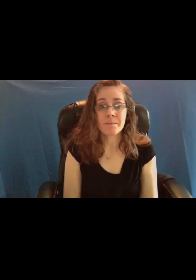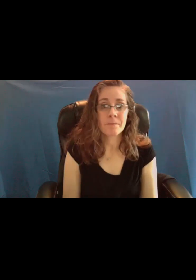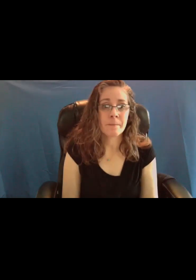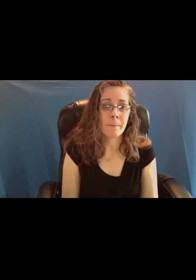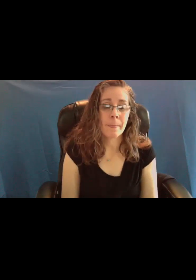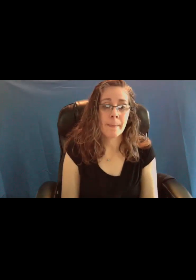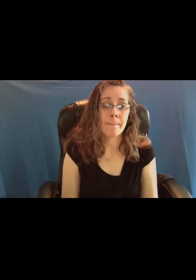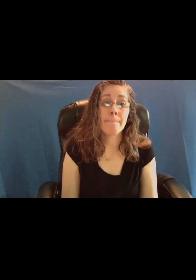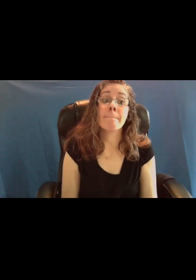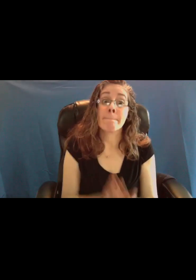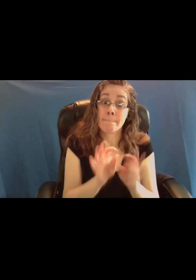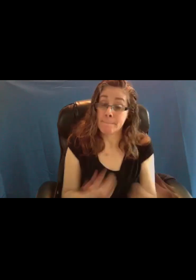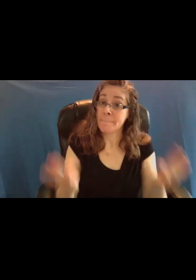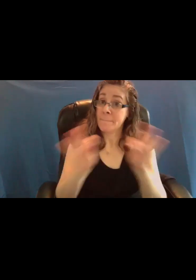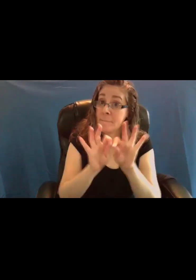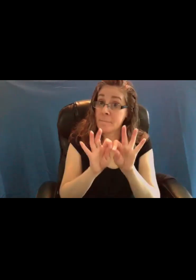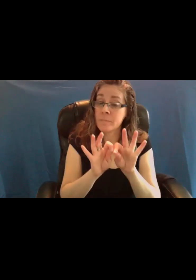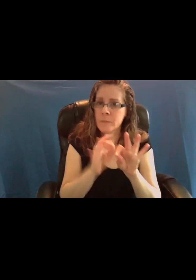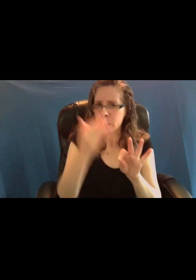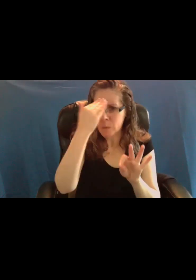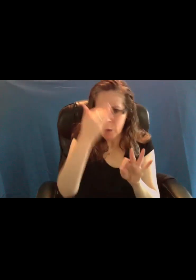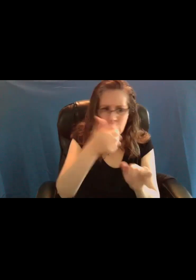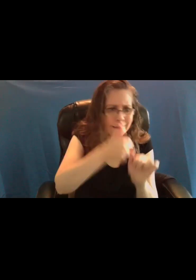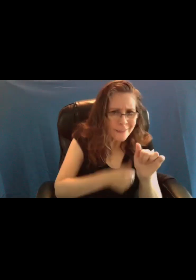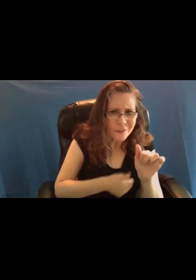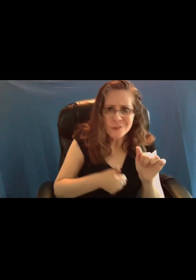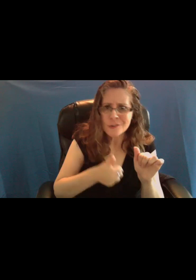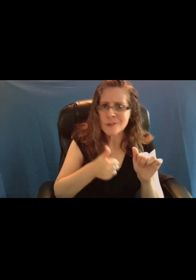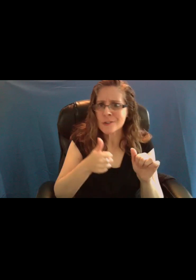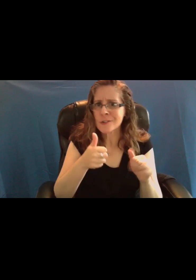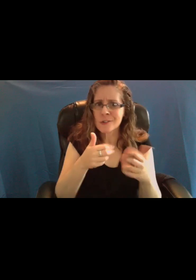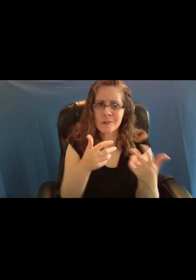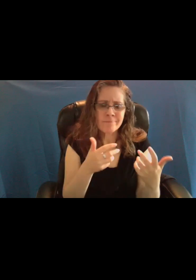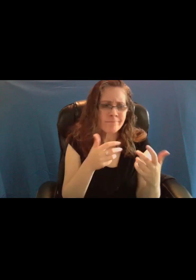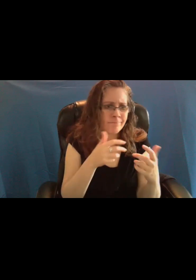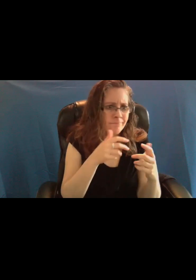make determinations on a case-by-case basis. So, it is a new evaluation